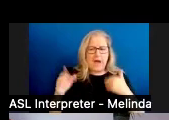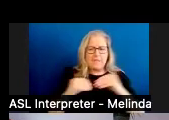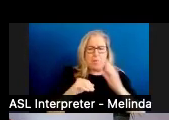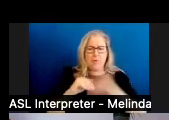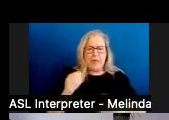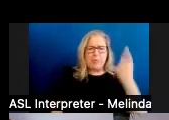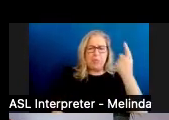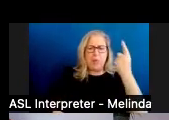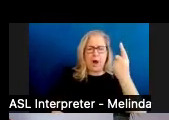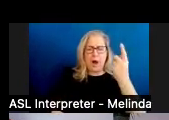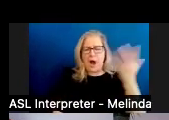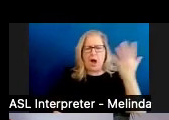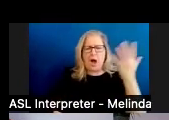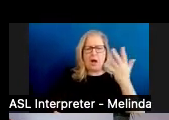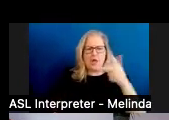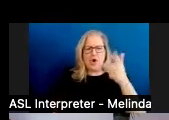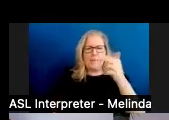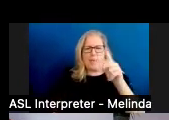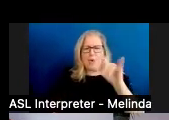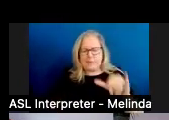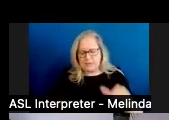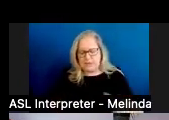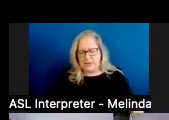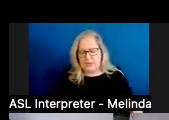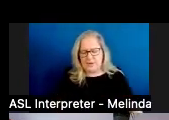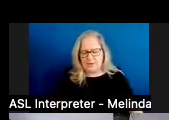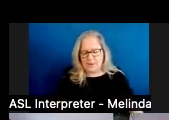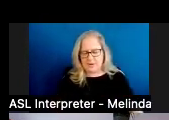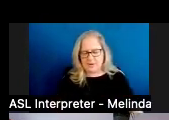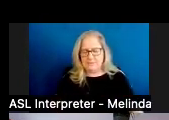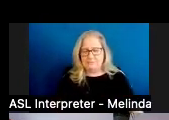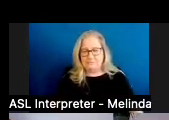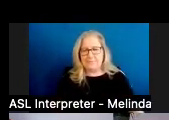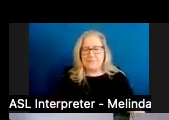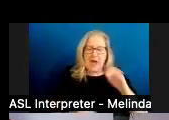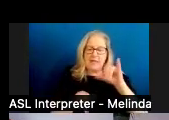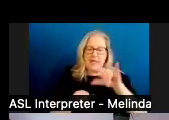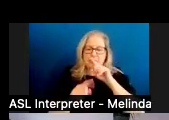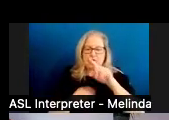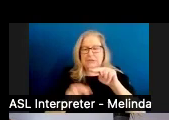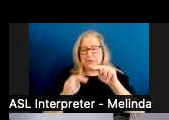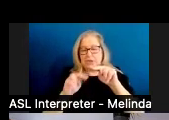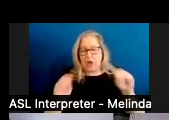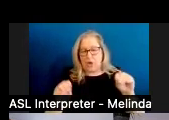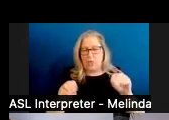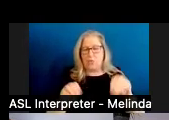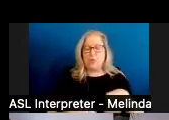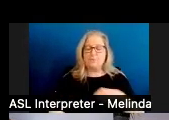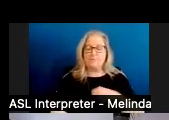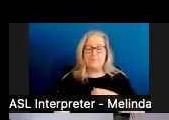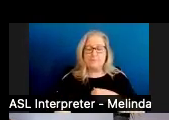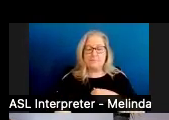and do those indirect costs count against that cap? And the answer is no. And just in general, indirect costs in general